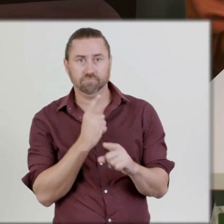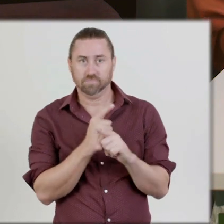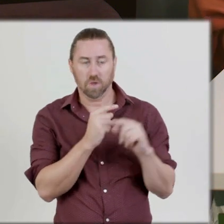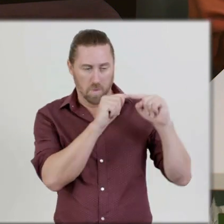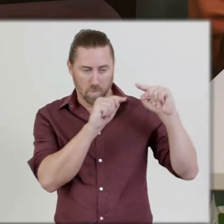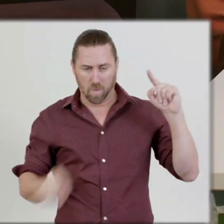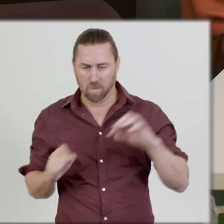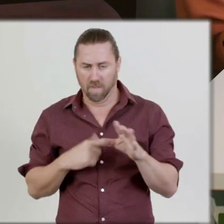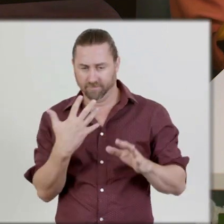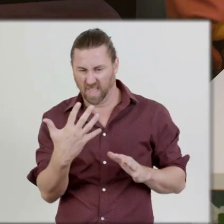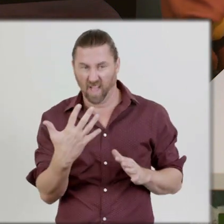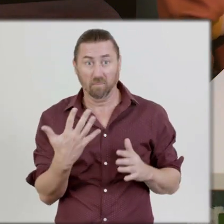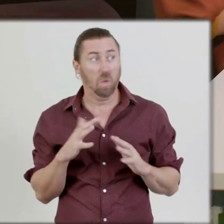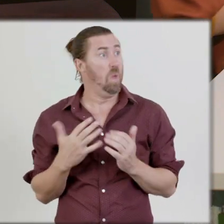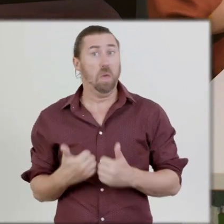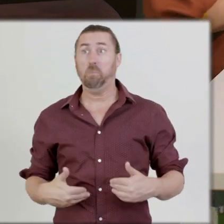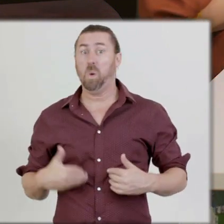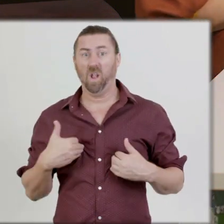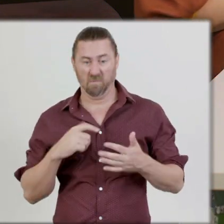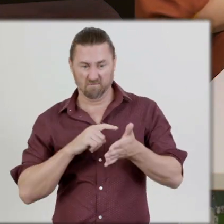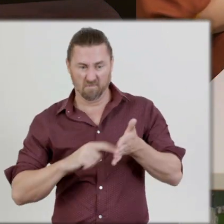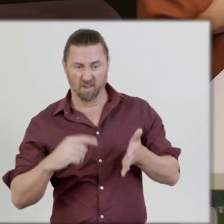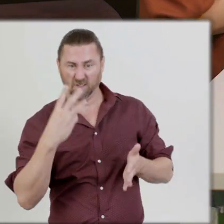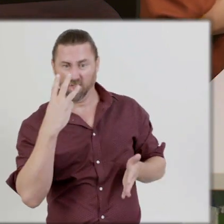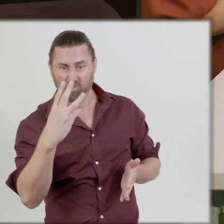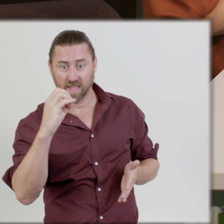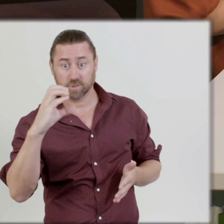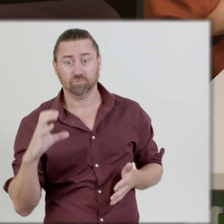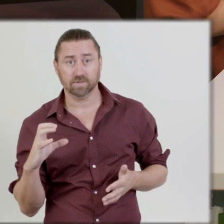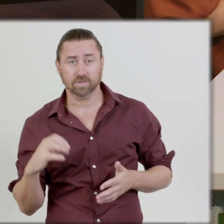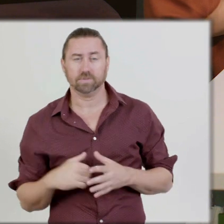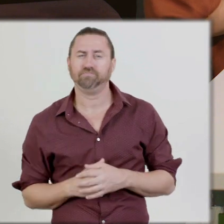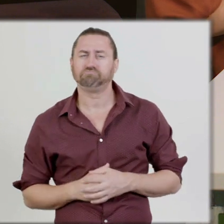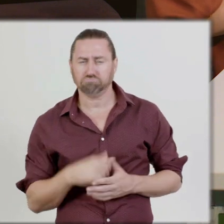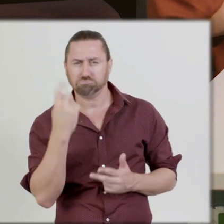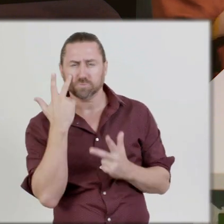The temperature fell five degrees. It was negative 3 degrees in the morning.